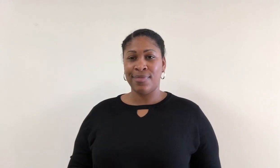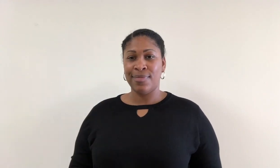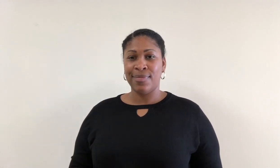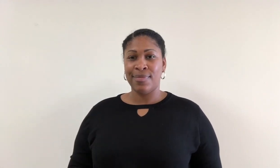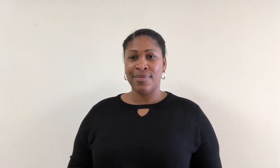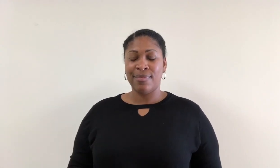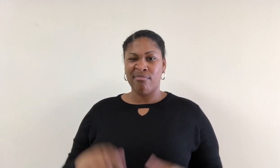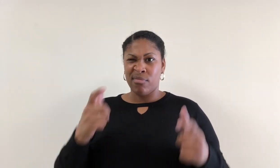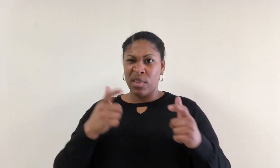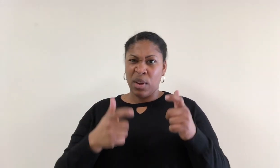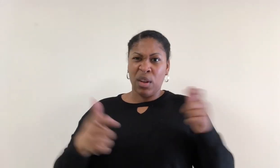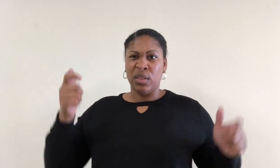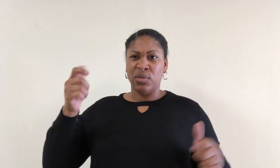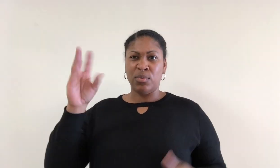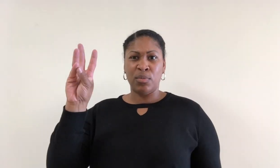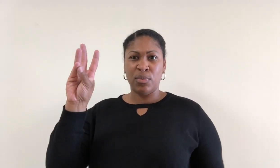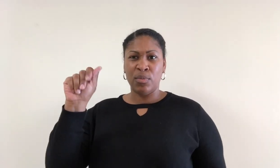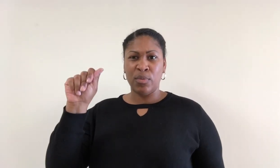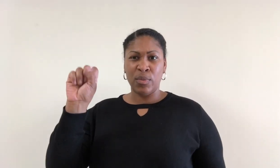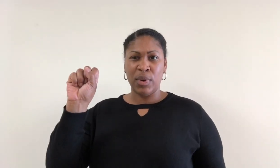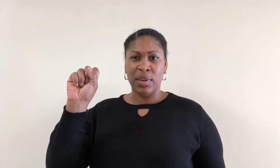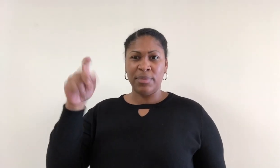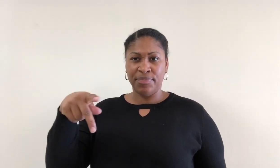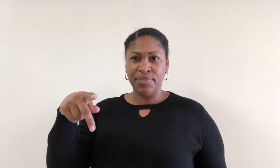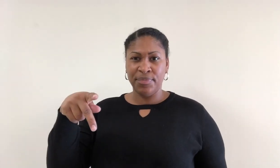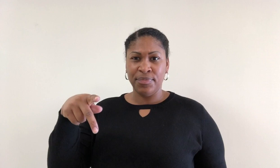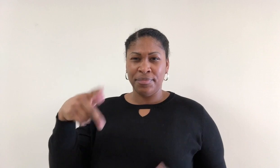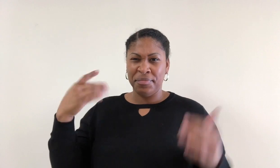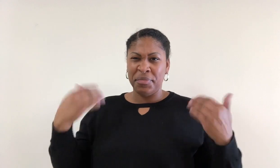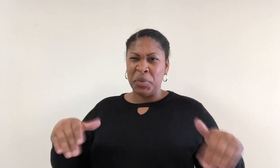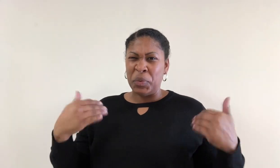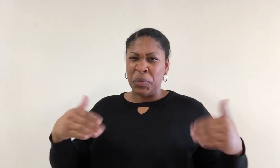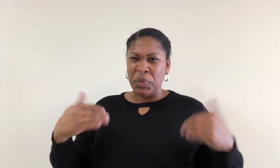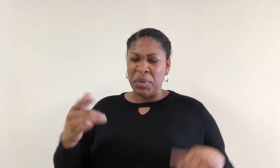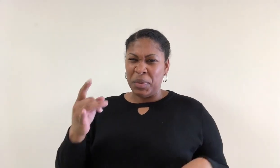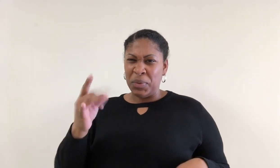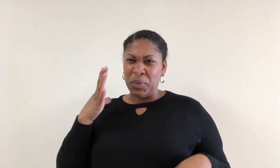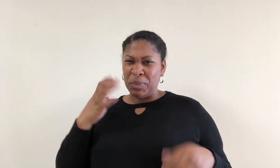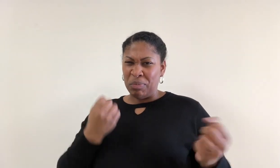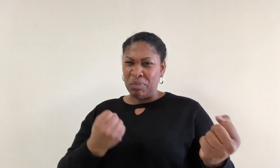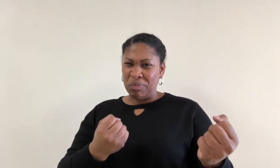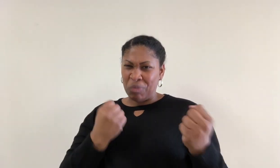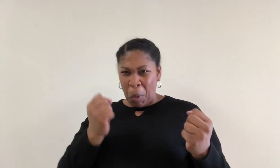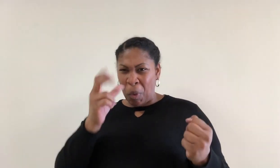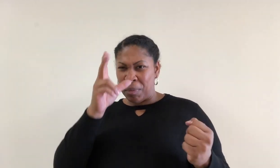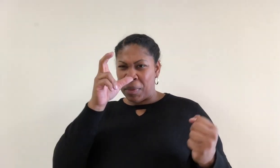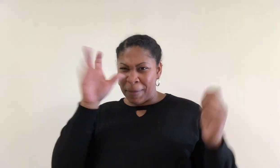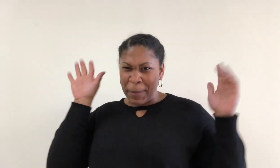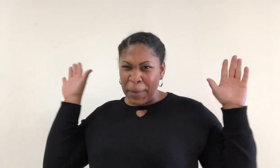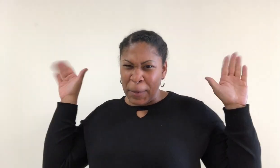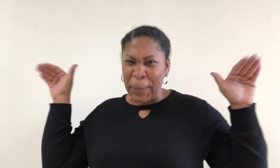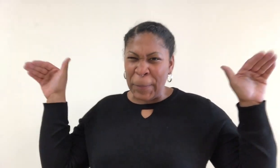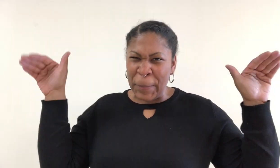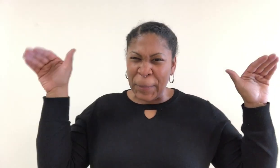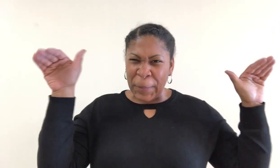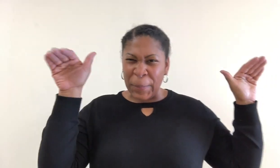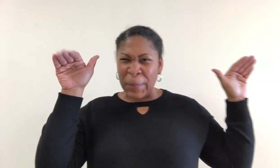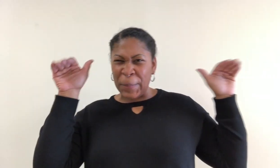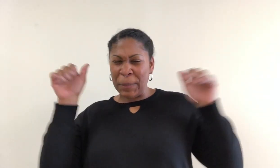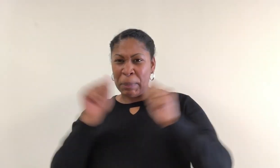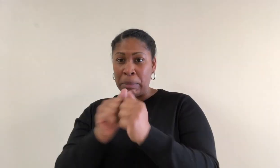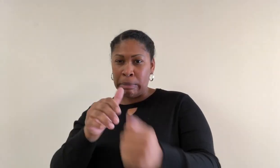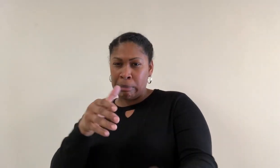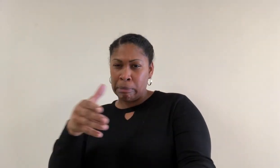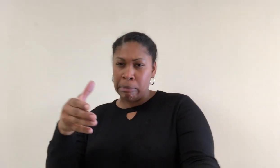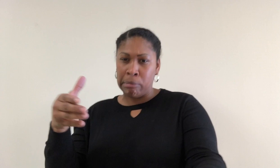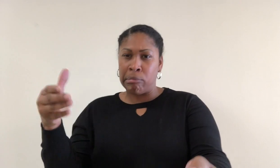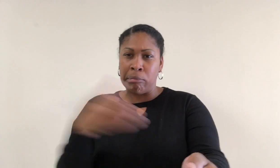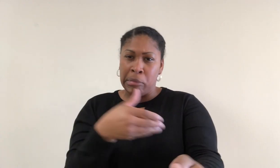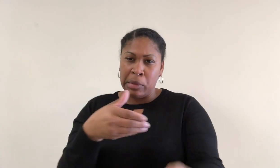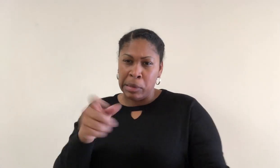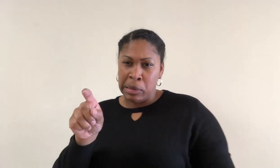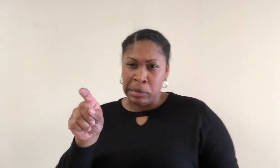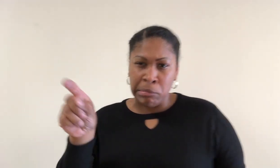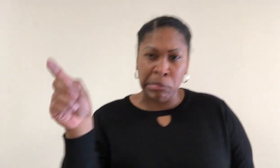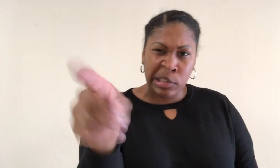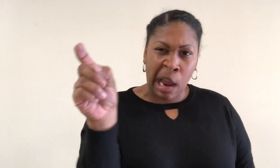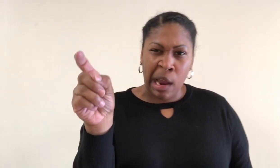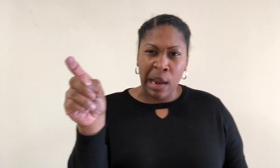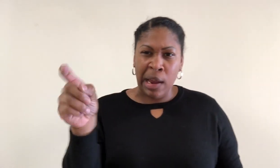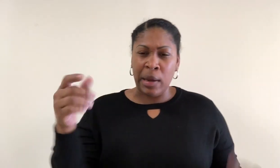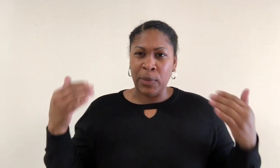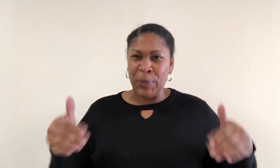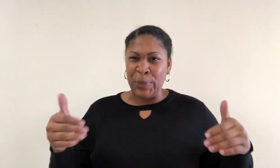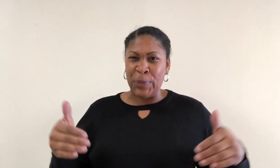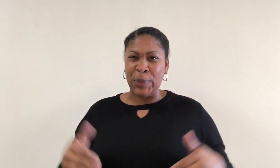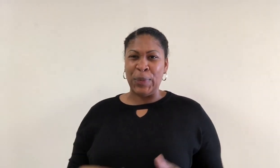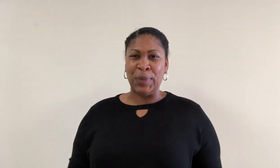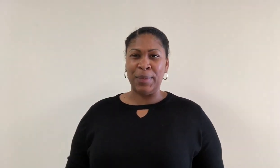Any of the larger social wasps that are vigorous strong-flying insects with powerful stings.